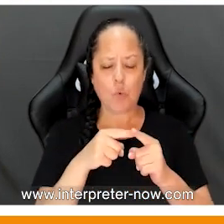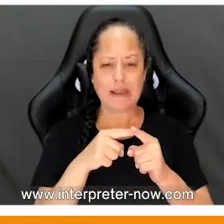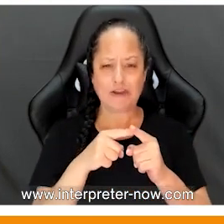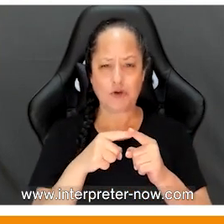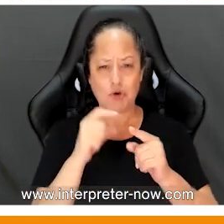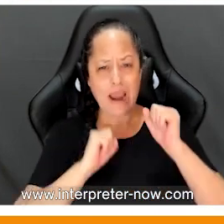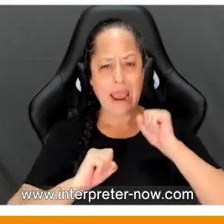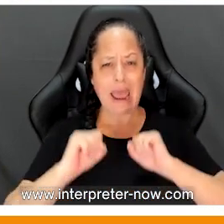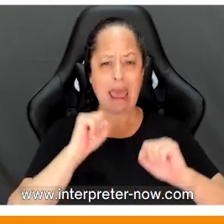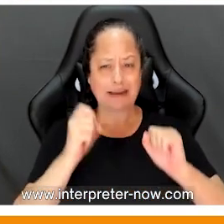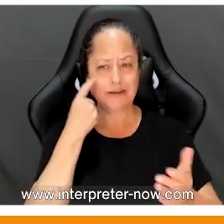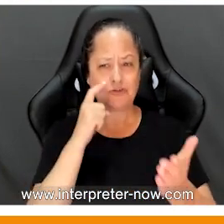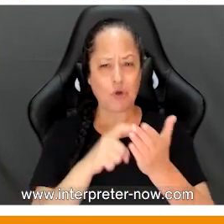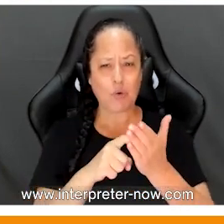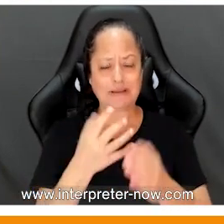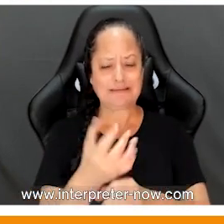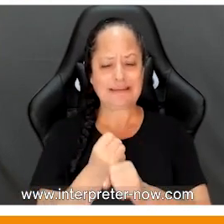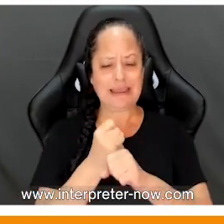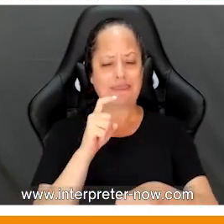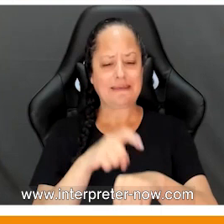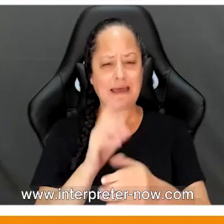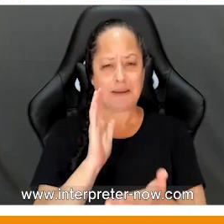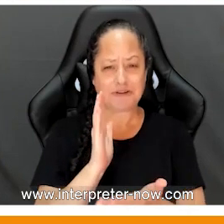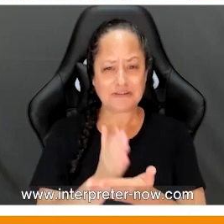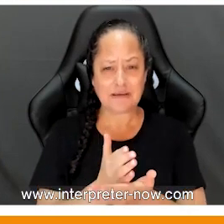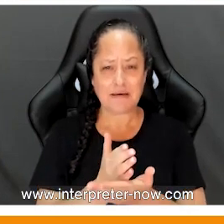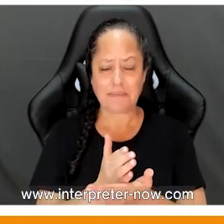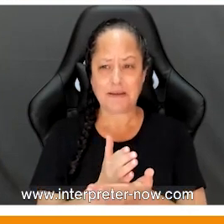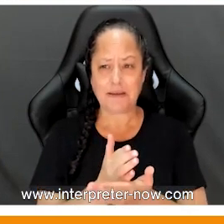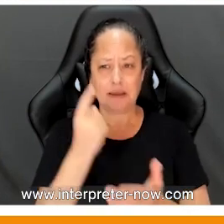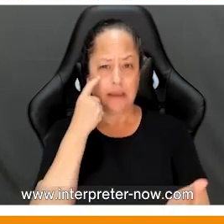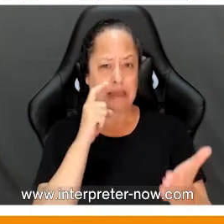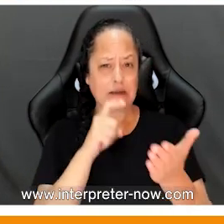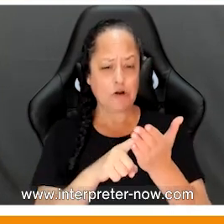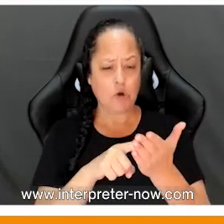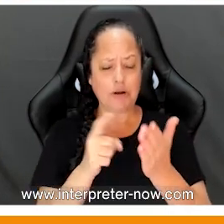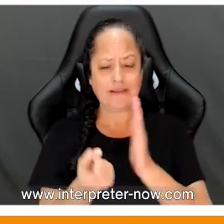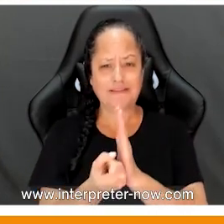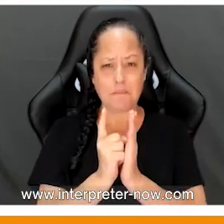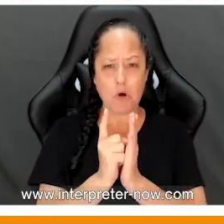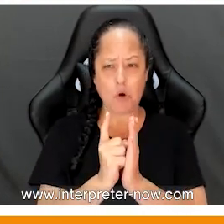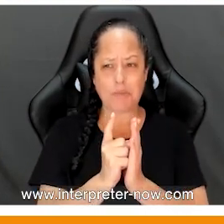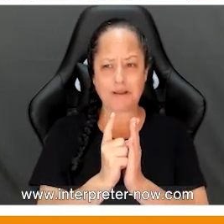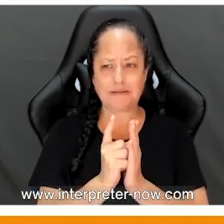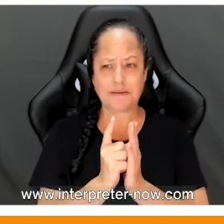Notice to even take the time to stop and notice those moments where you're incongruent in